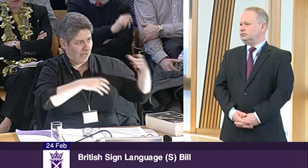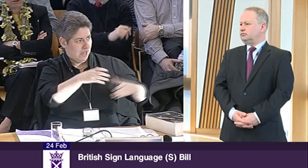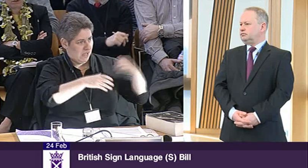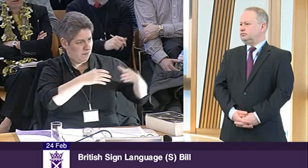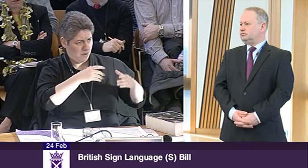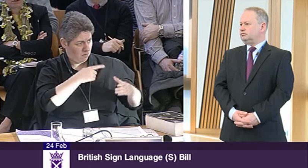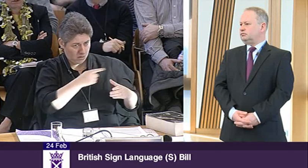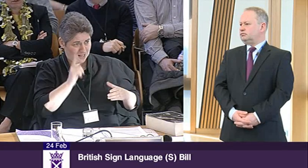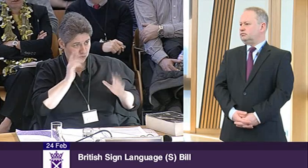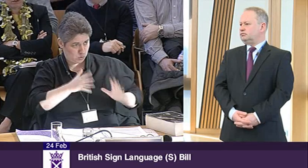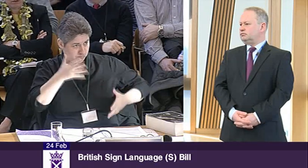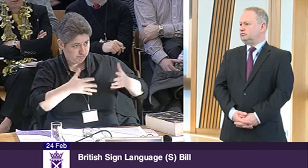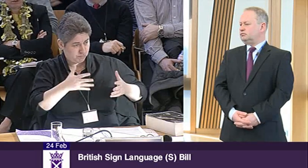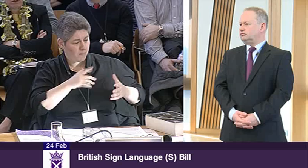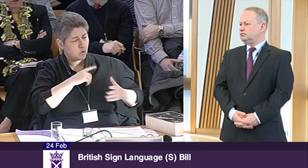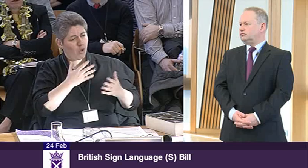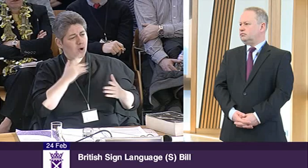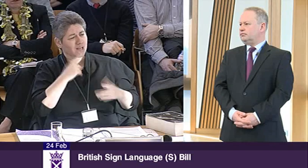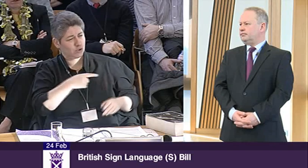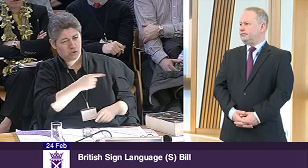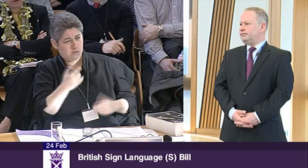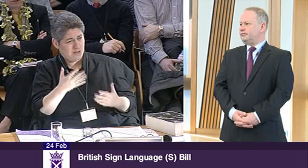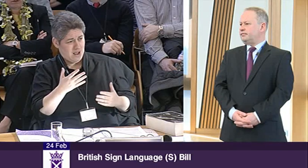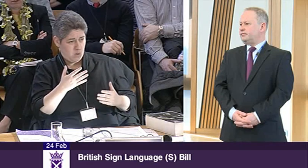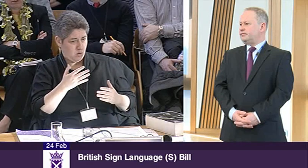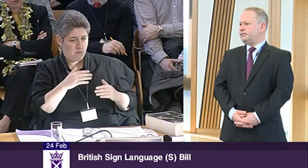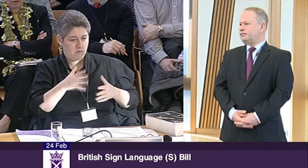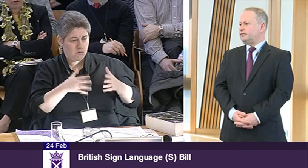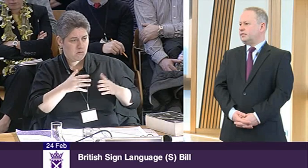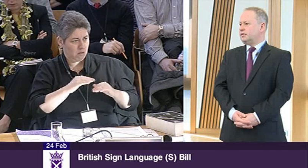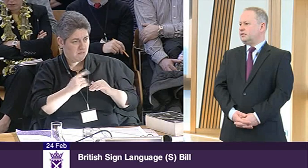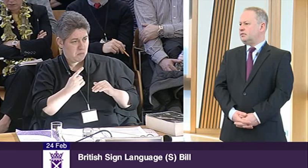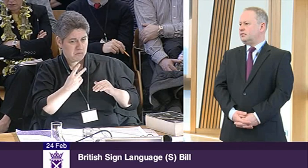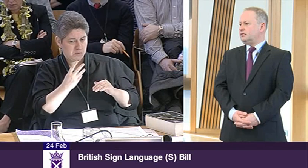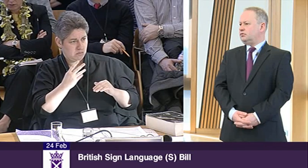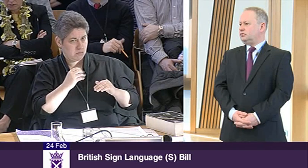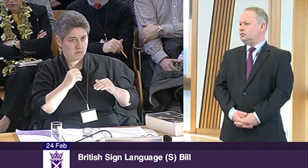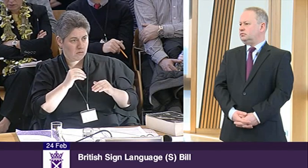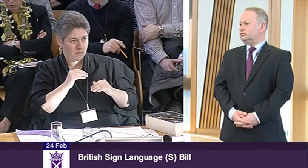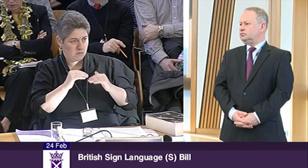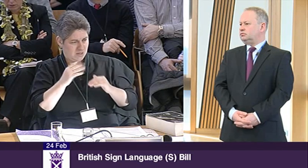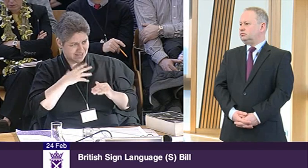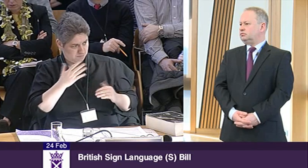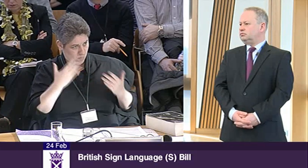it would give much better outcomes, which is far more important.